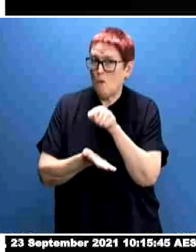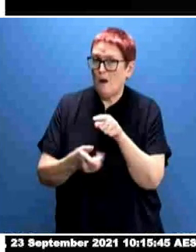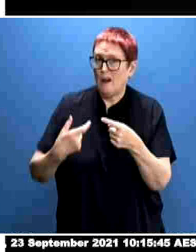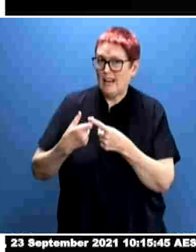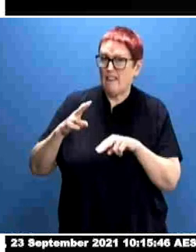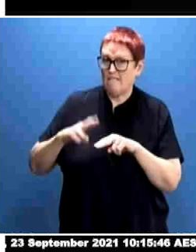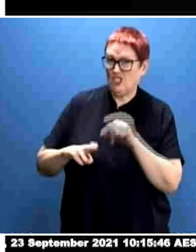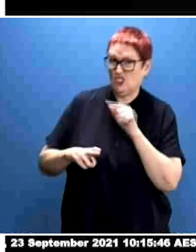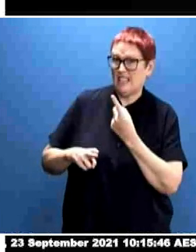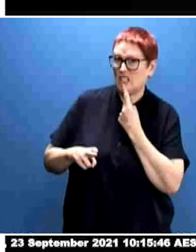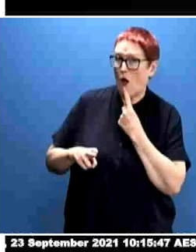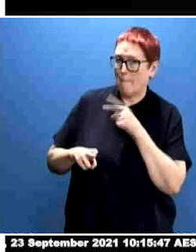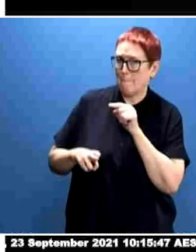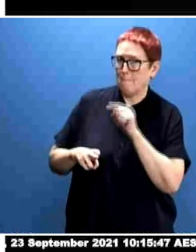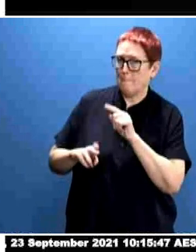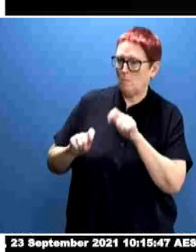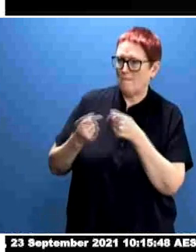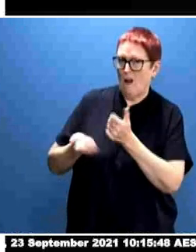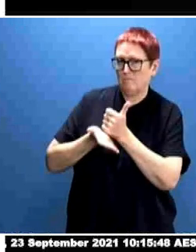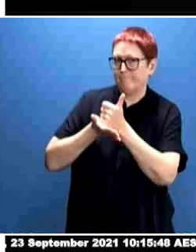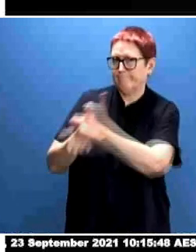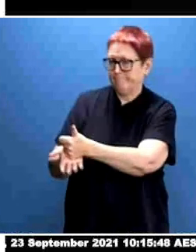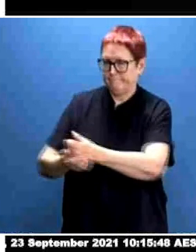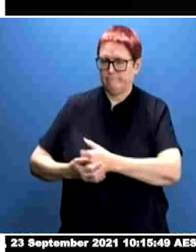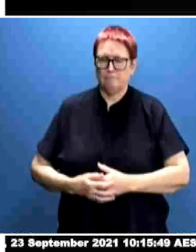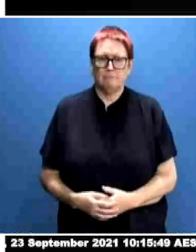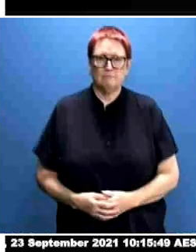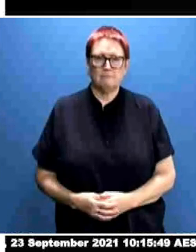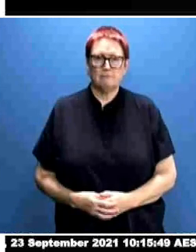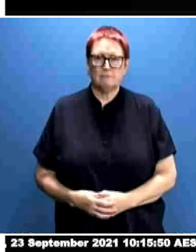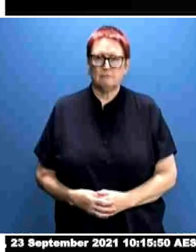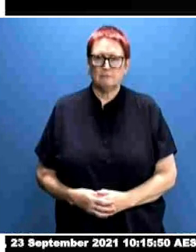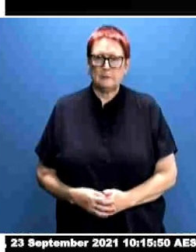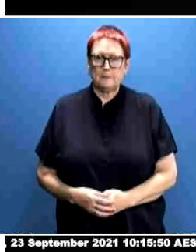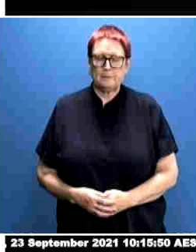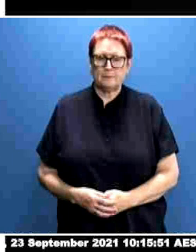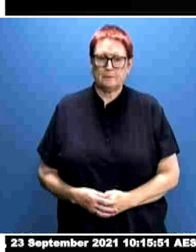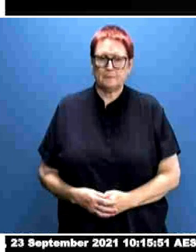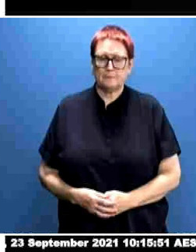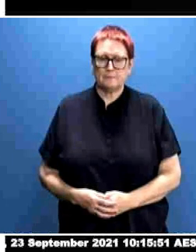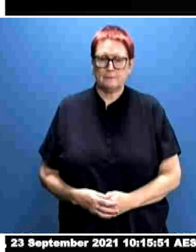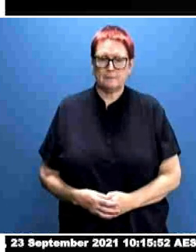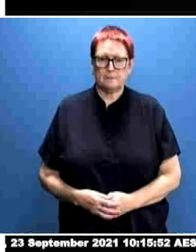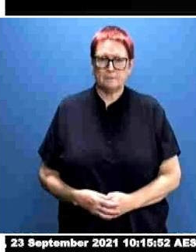is within that type of purpose category of intervention.